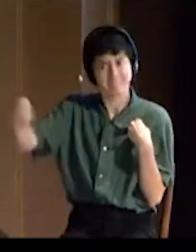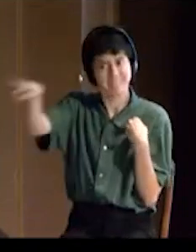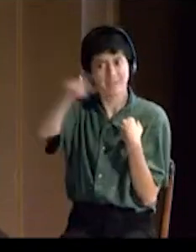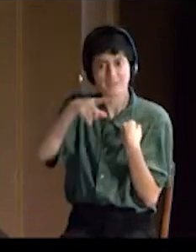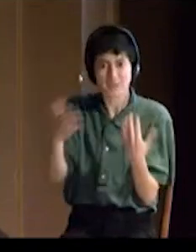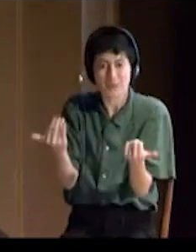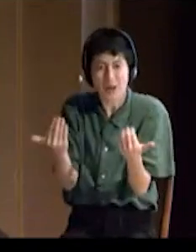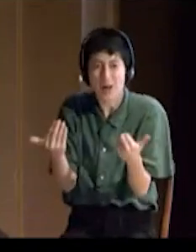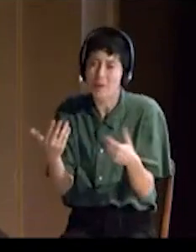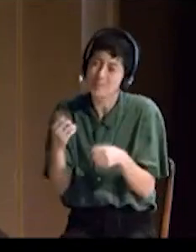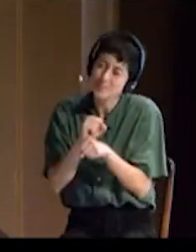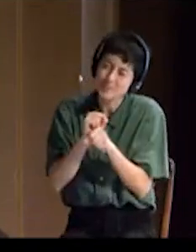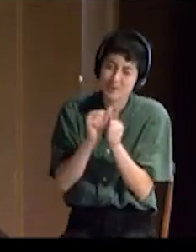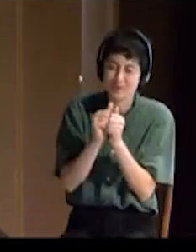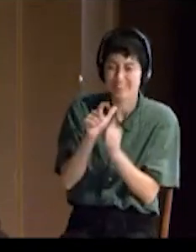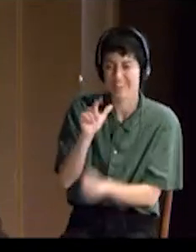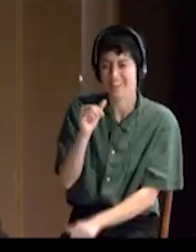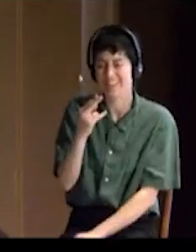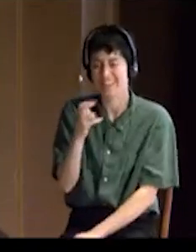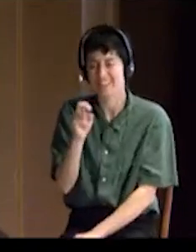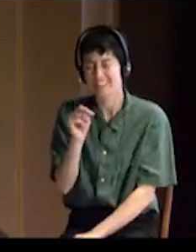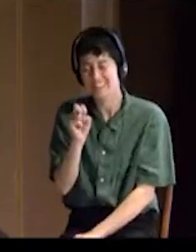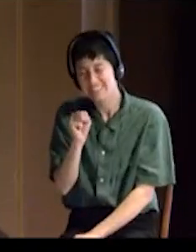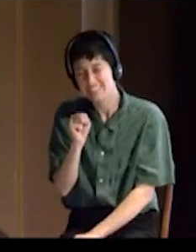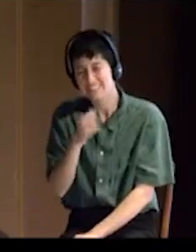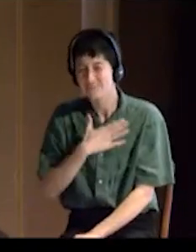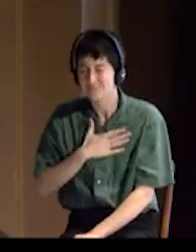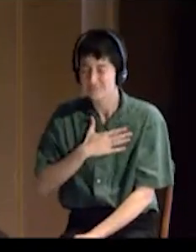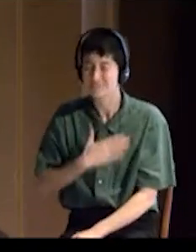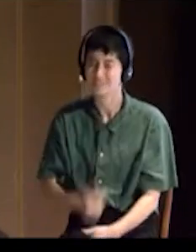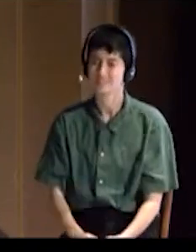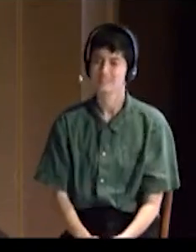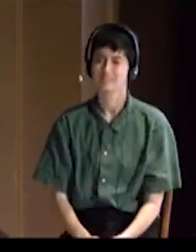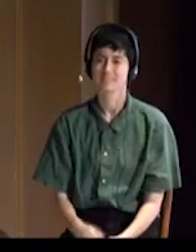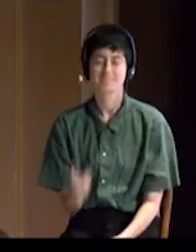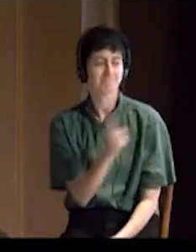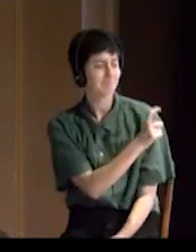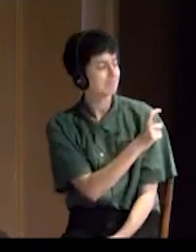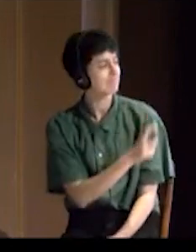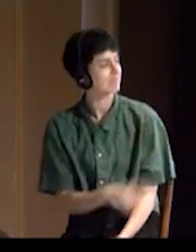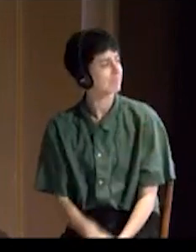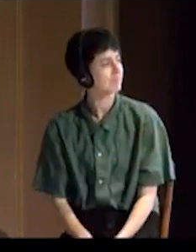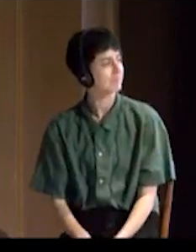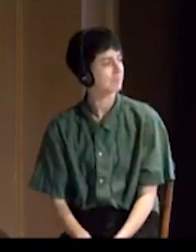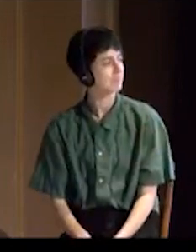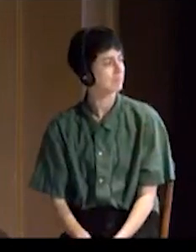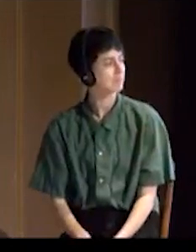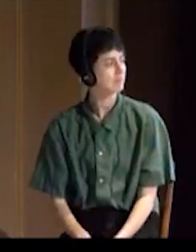Thank you. Yes. [Attendee] How long does it take for you guys to figure out the genetic coding